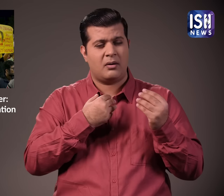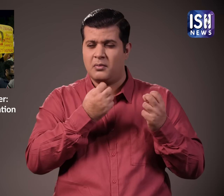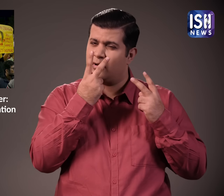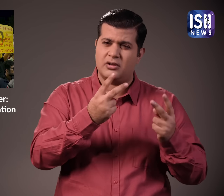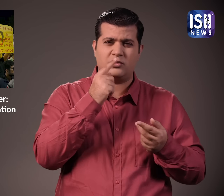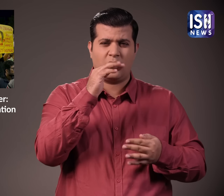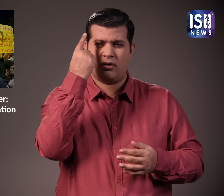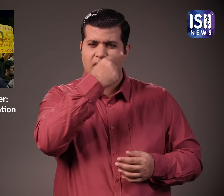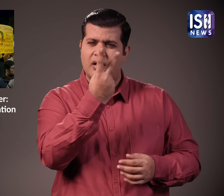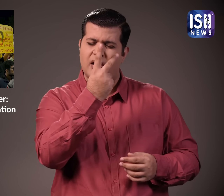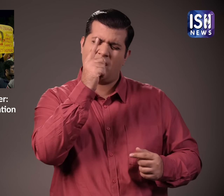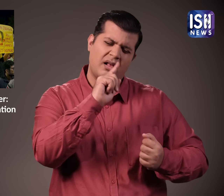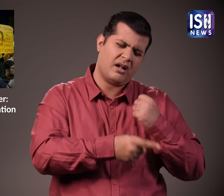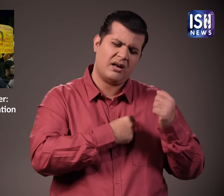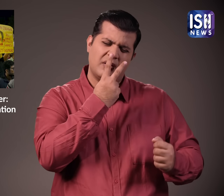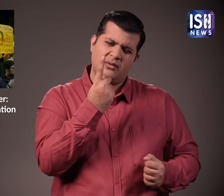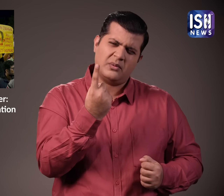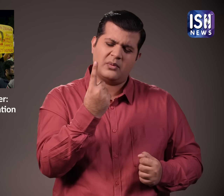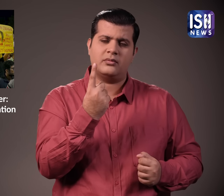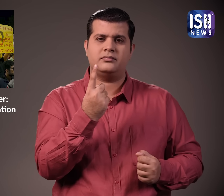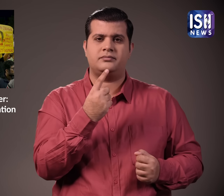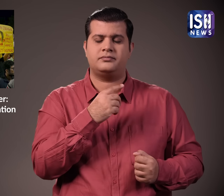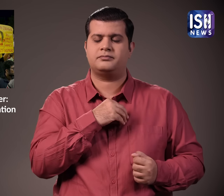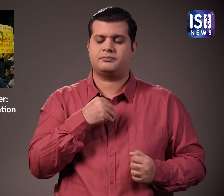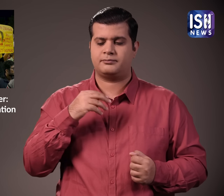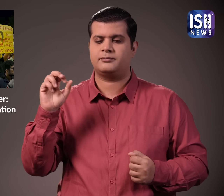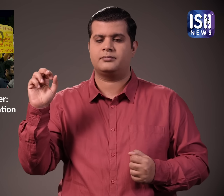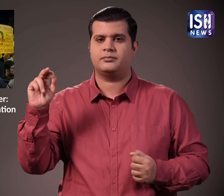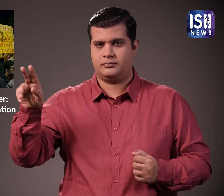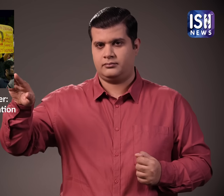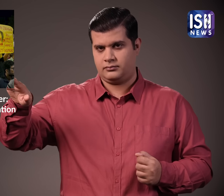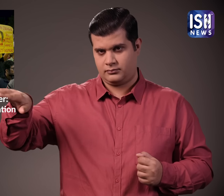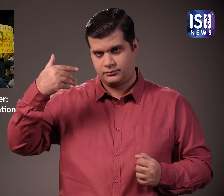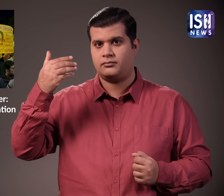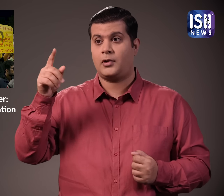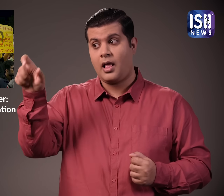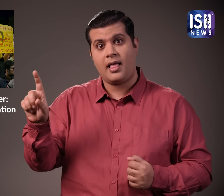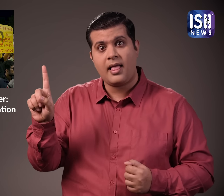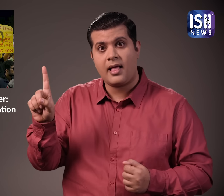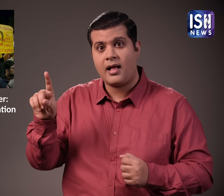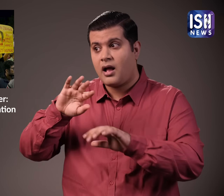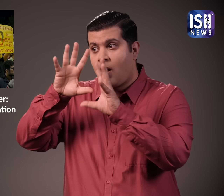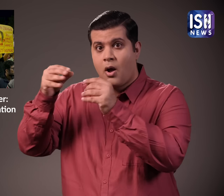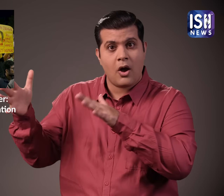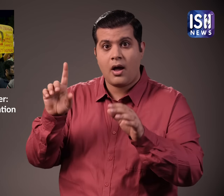After a lot of pleading, they believed that they wanted to see their daughter one last time. Finally, they were allowed to enter.